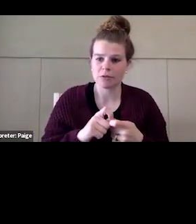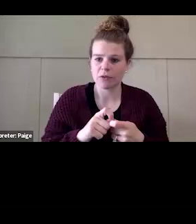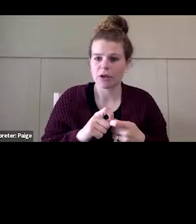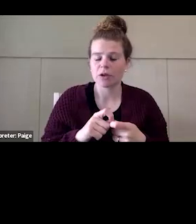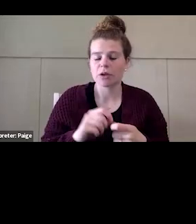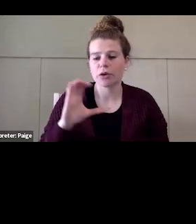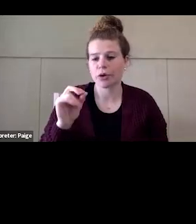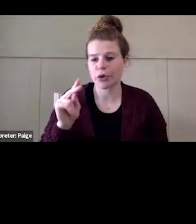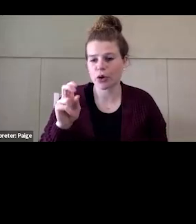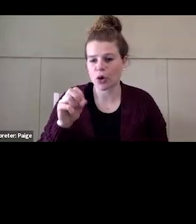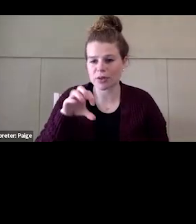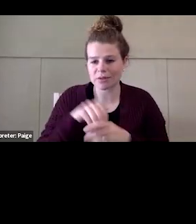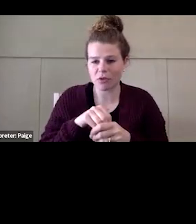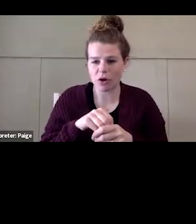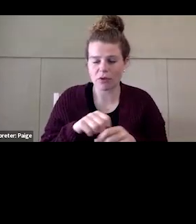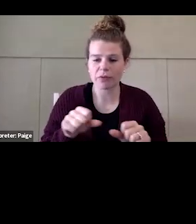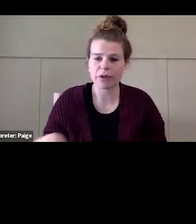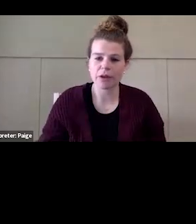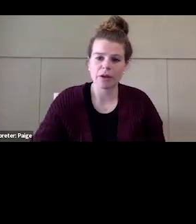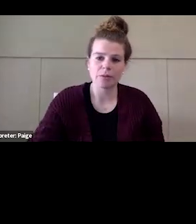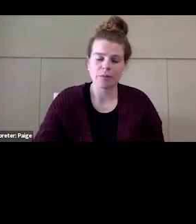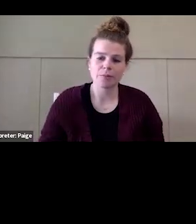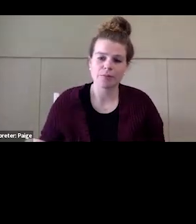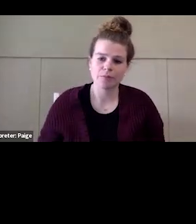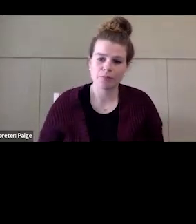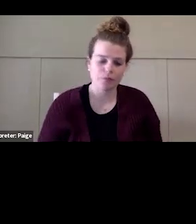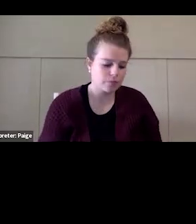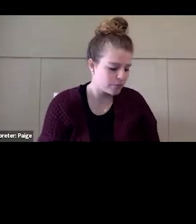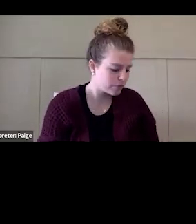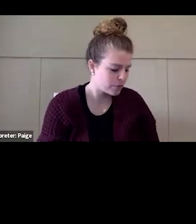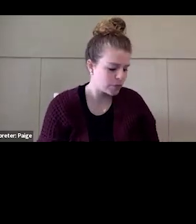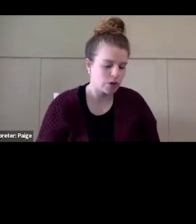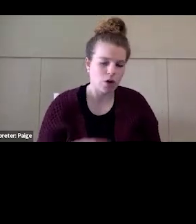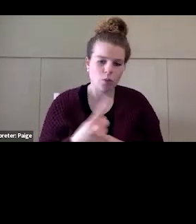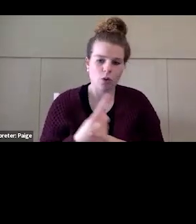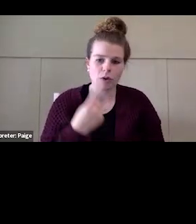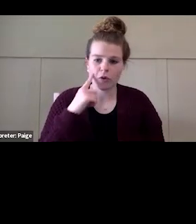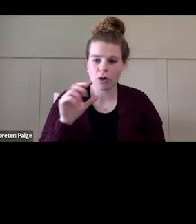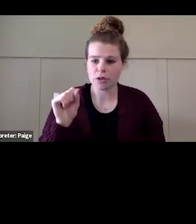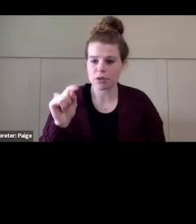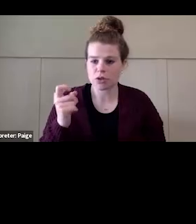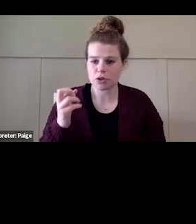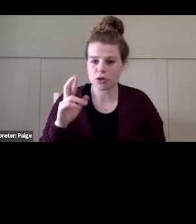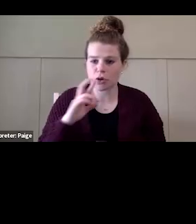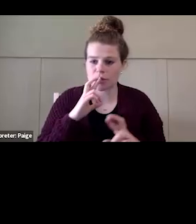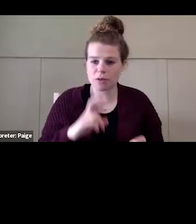that can be appropriate for a STAR response depending on other information that's provided.